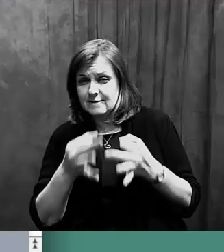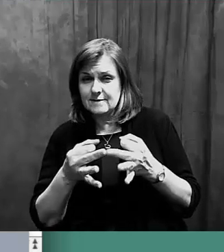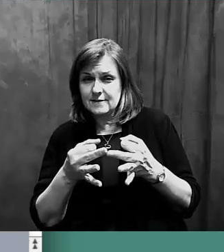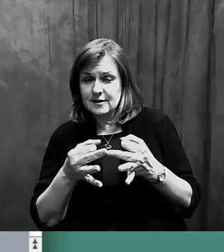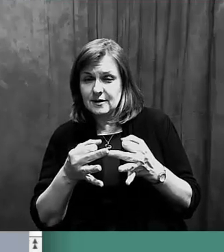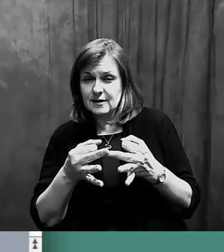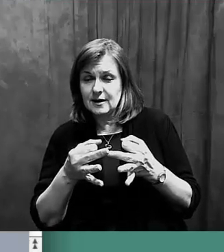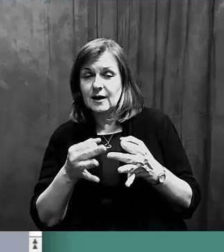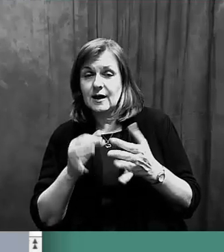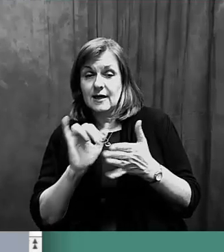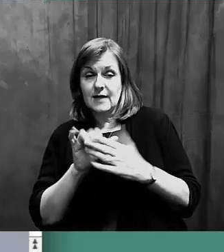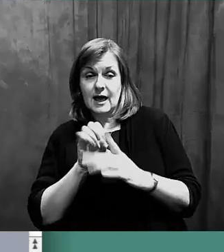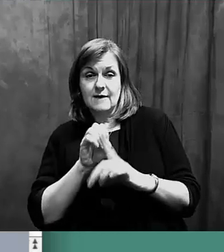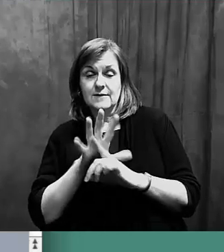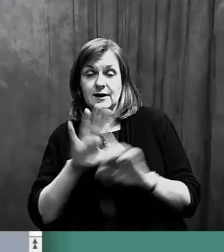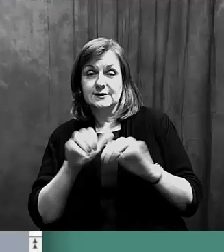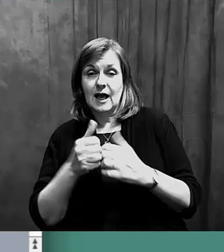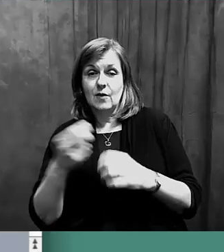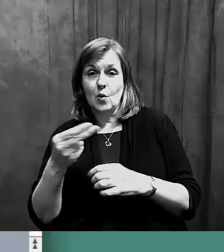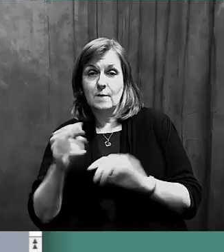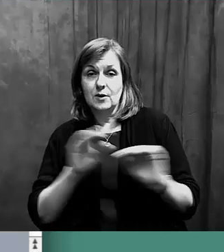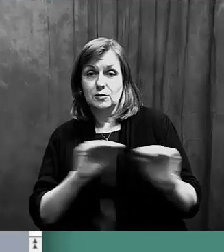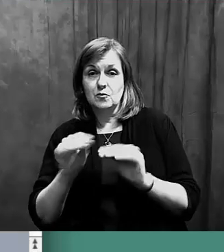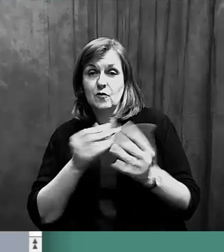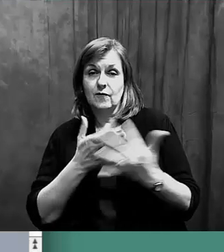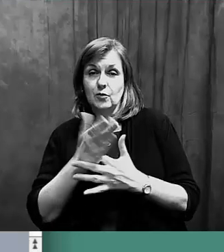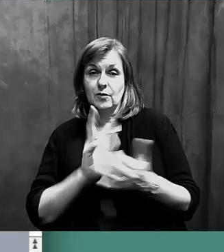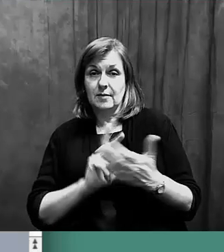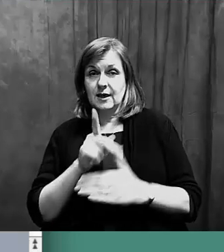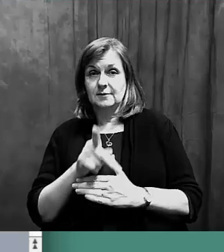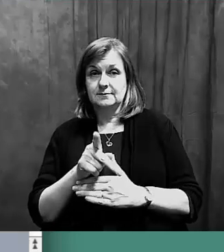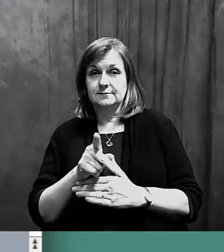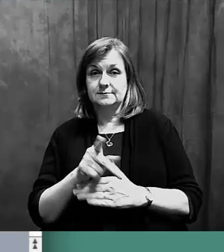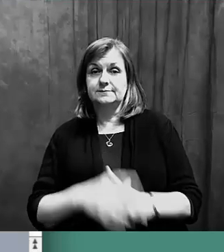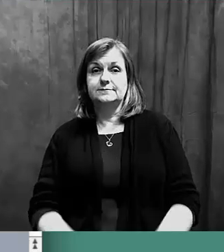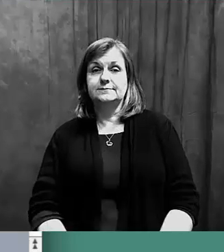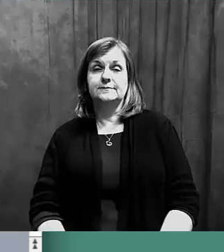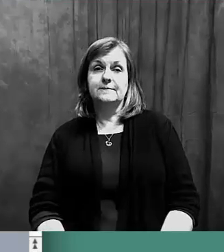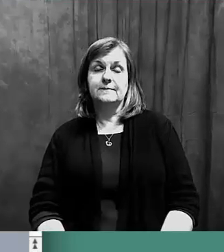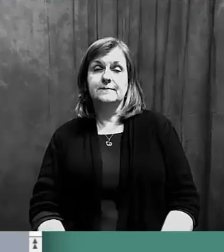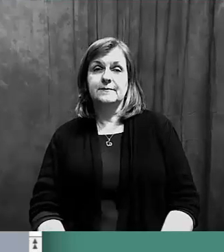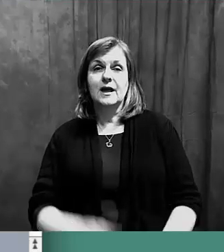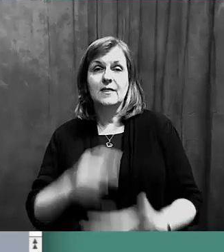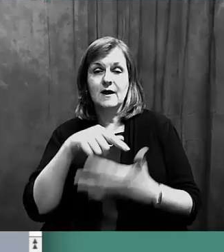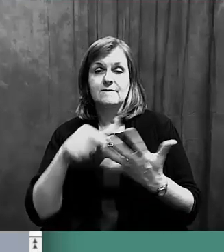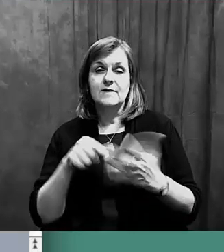see whether or not they could effect the way the hormones moved